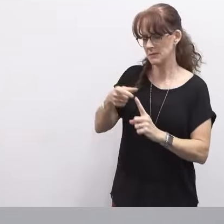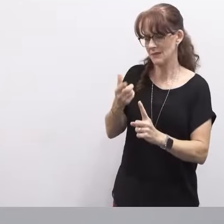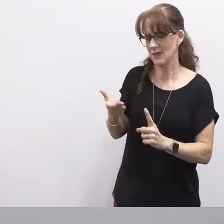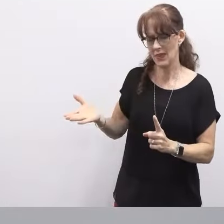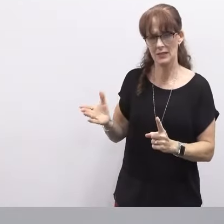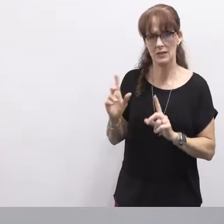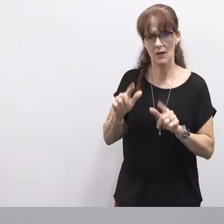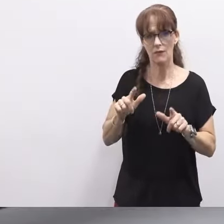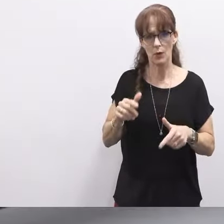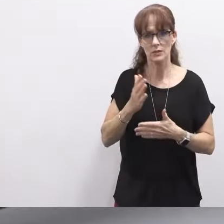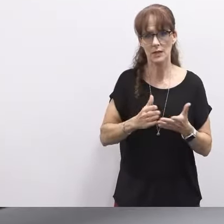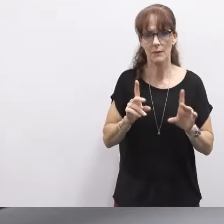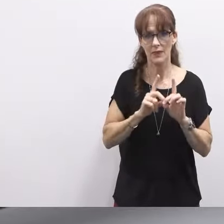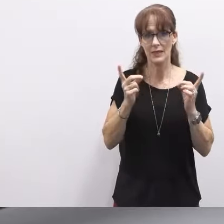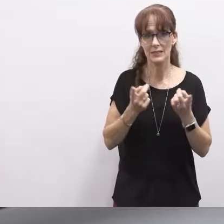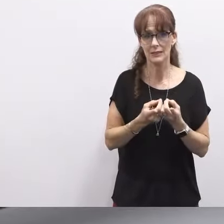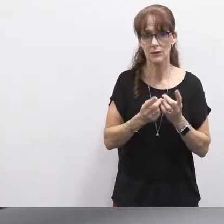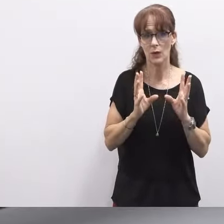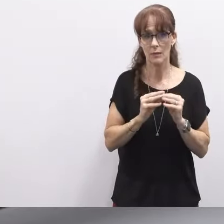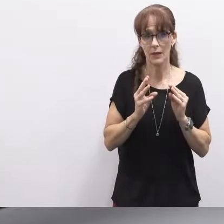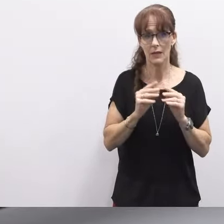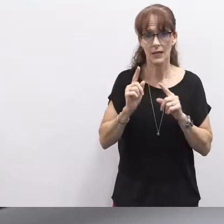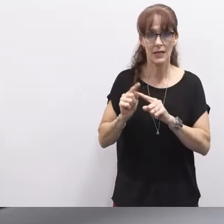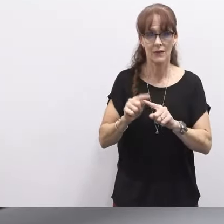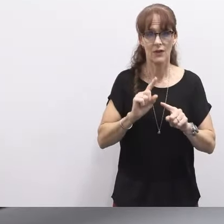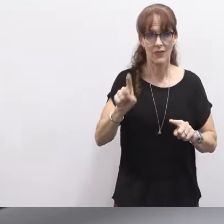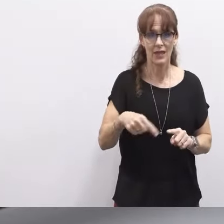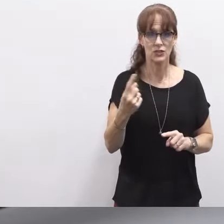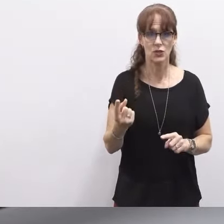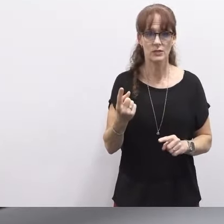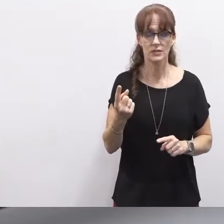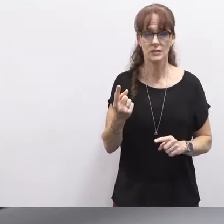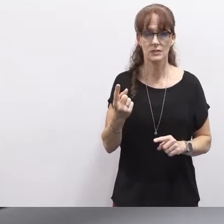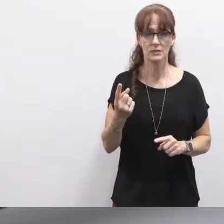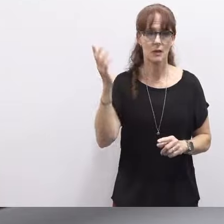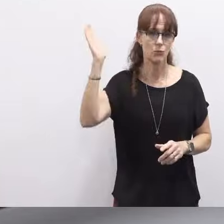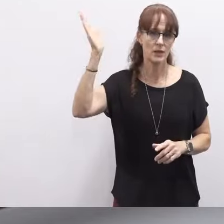to some of the district committees different than just presentations at large